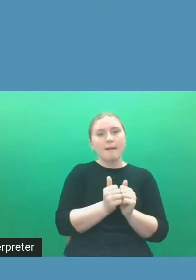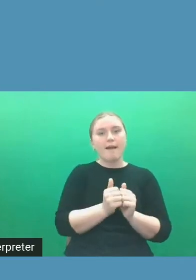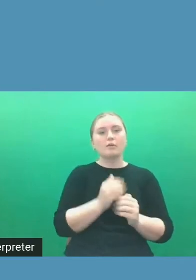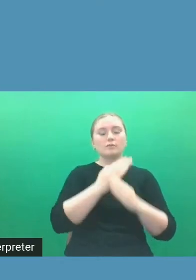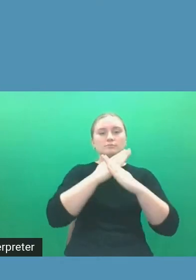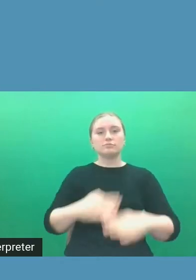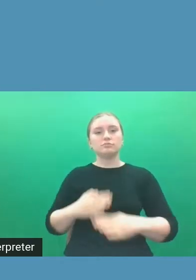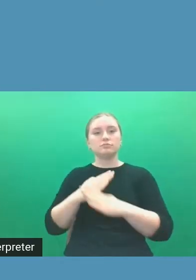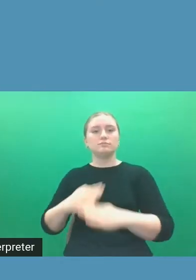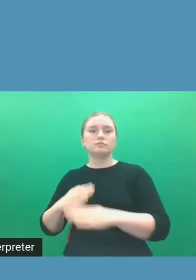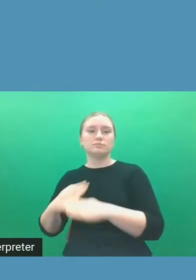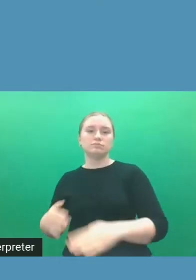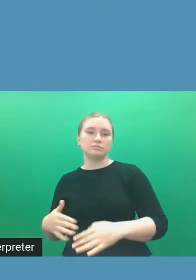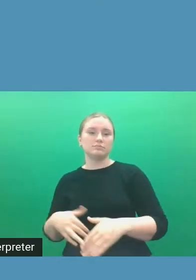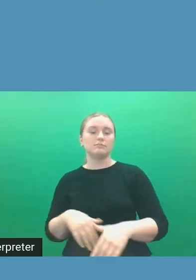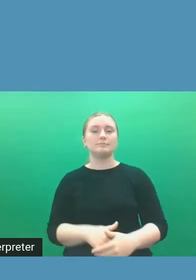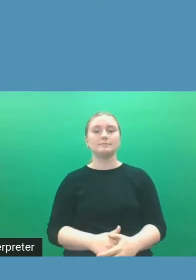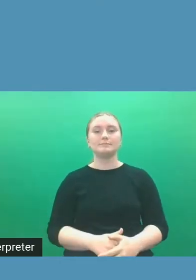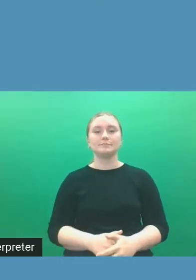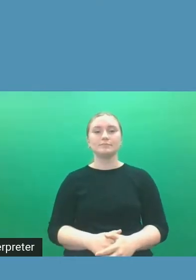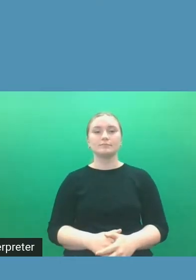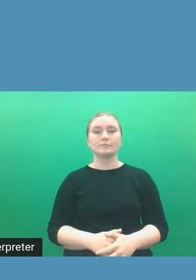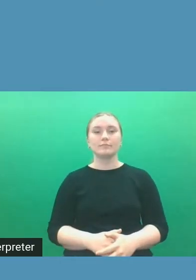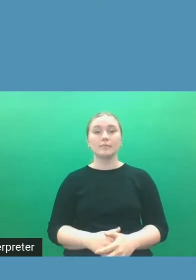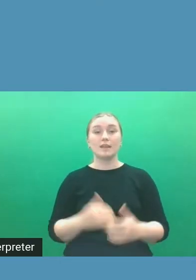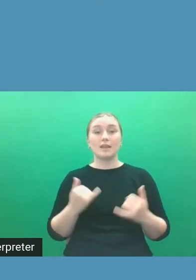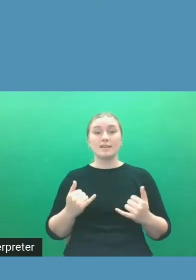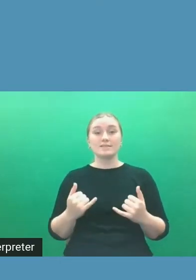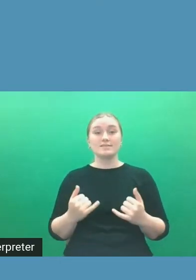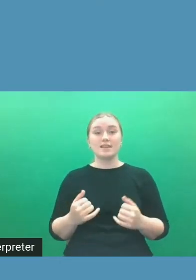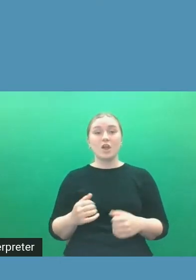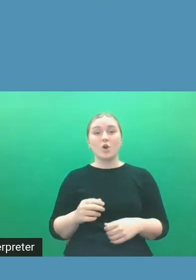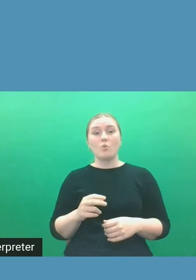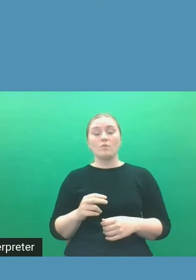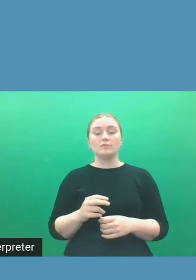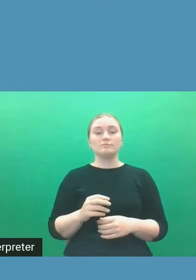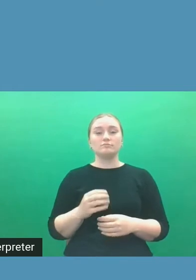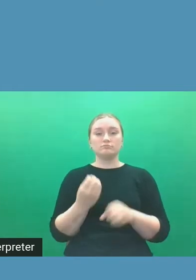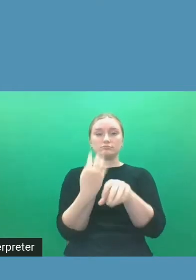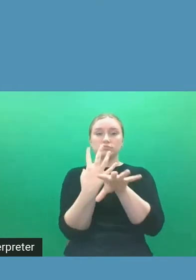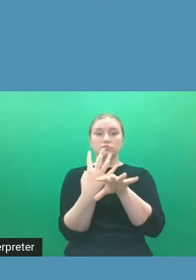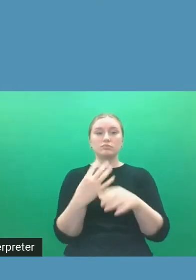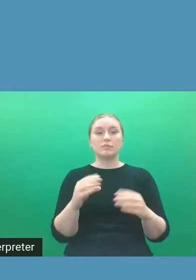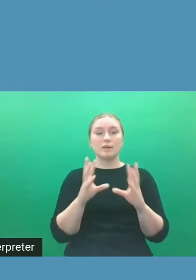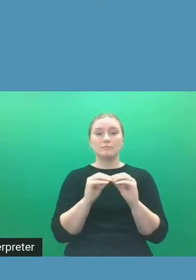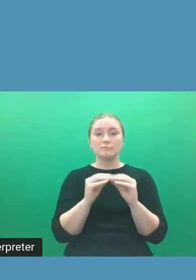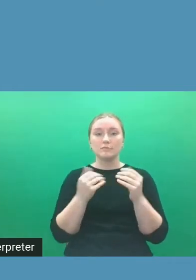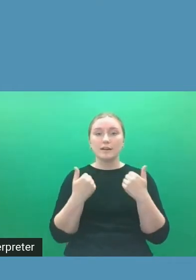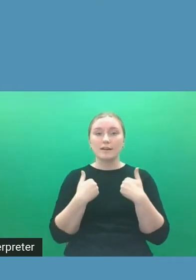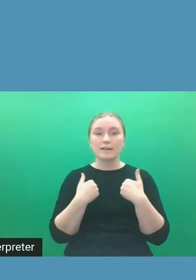Also in this era of virtual meetings when digital spaces may substitute our physical sense of place,